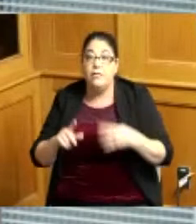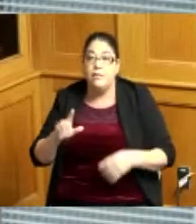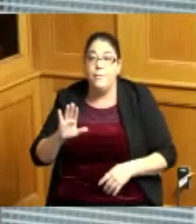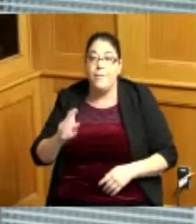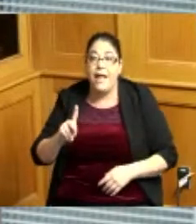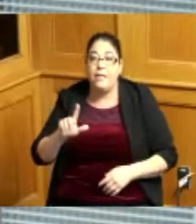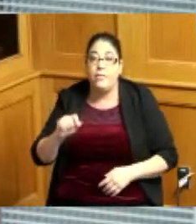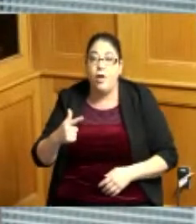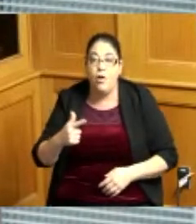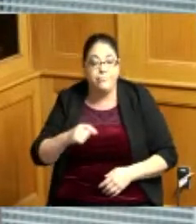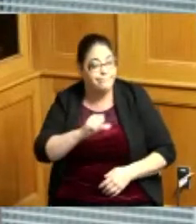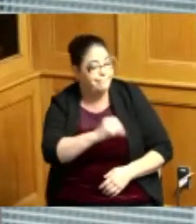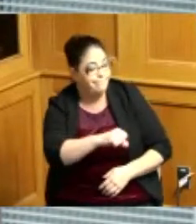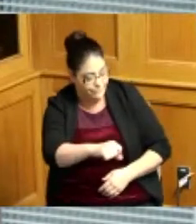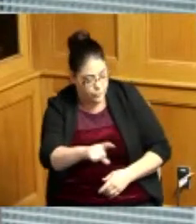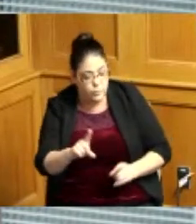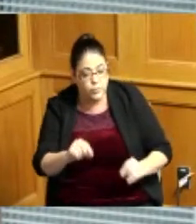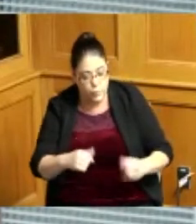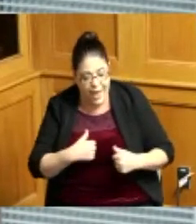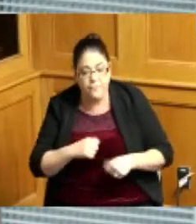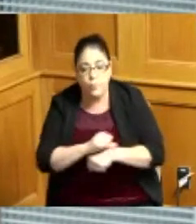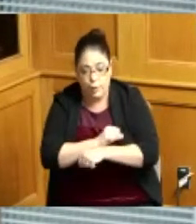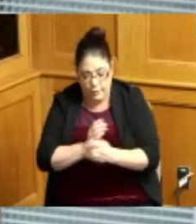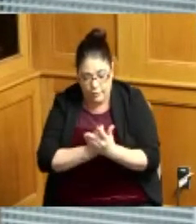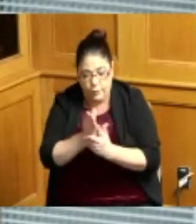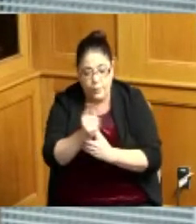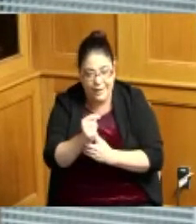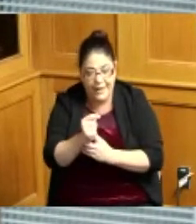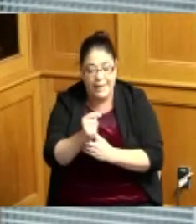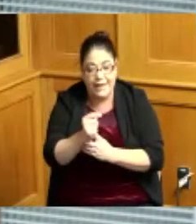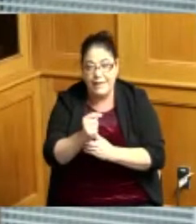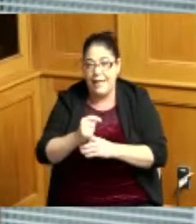working through that backlog we anticipate the timing of this actually couldn't be better we were